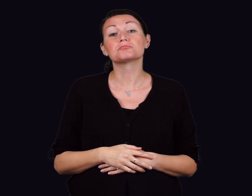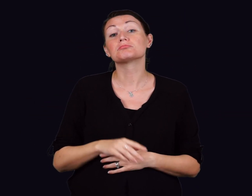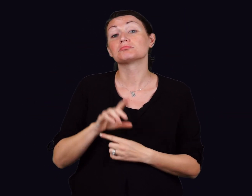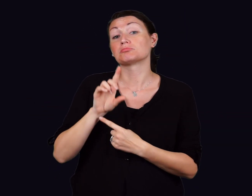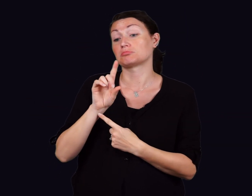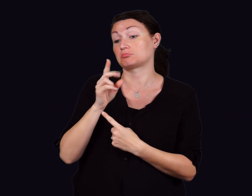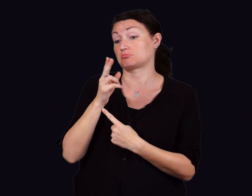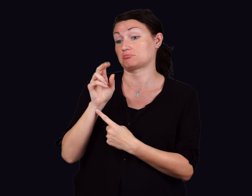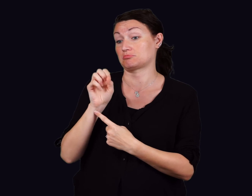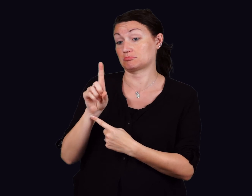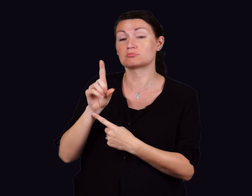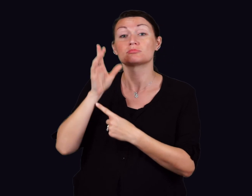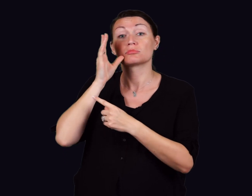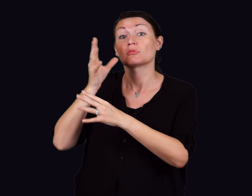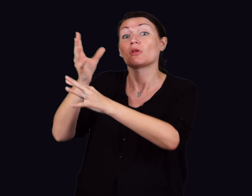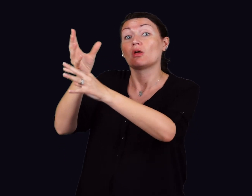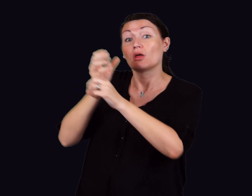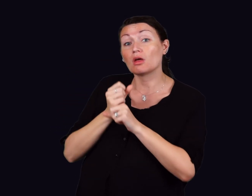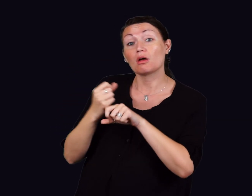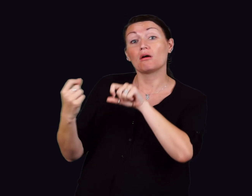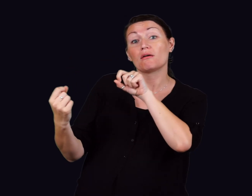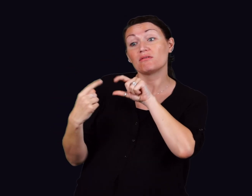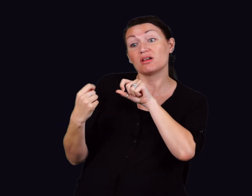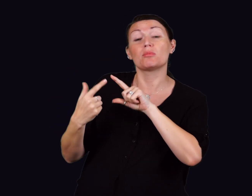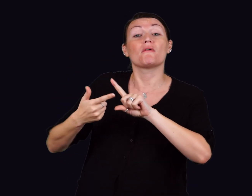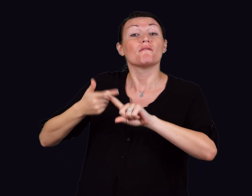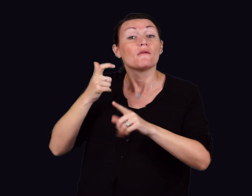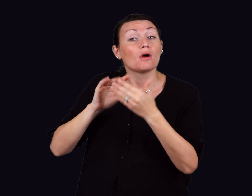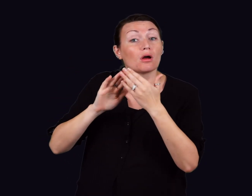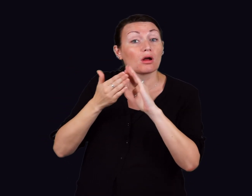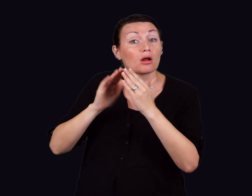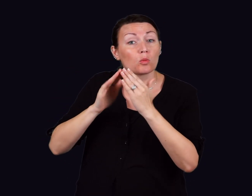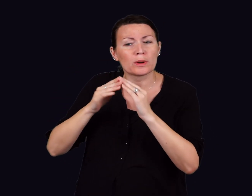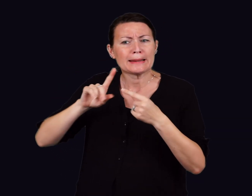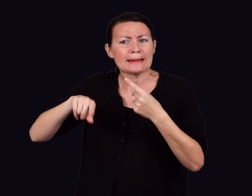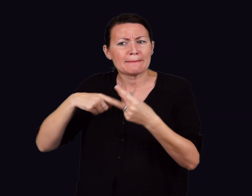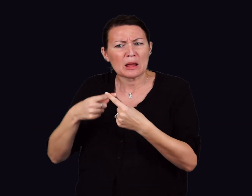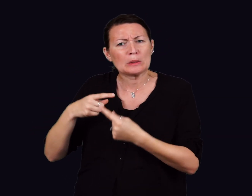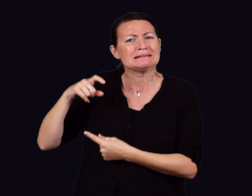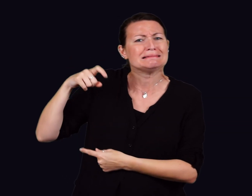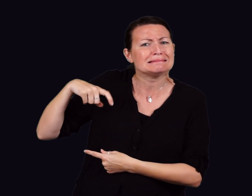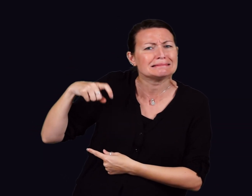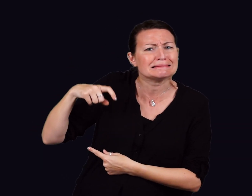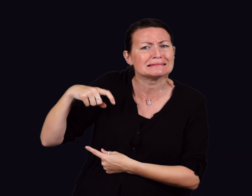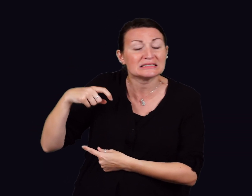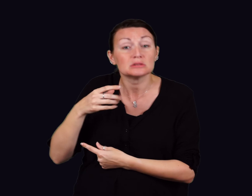DHHSD will receive feedback from the community about our needs